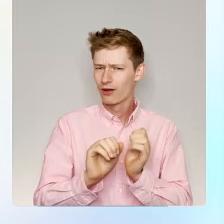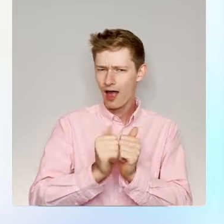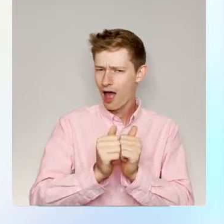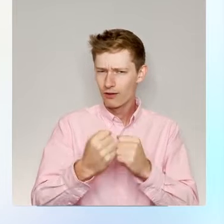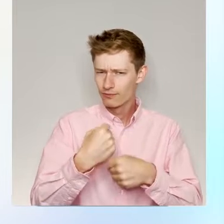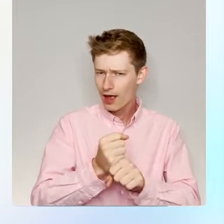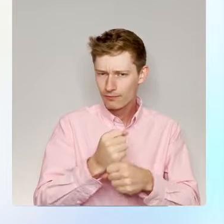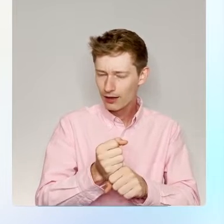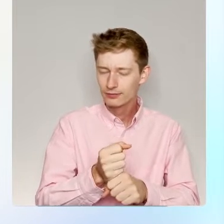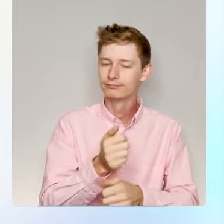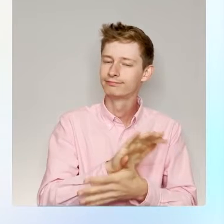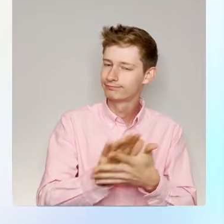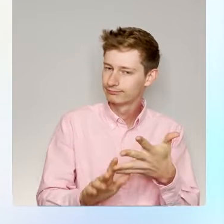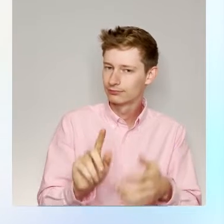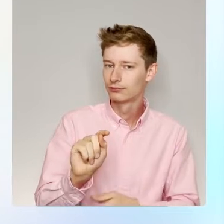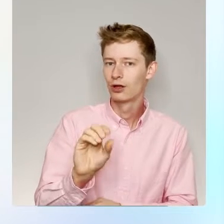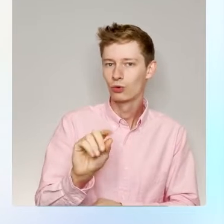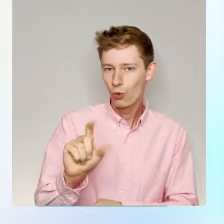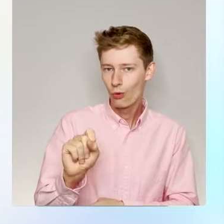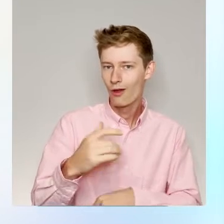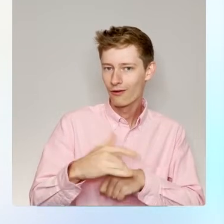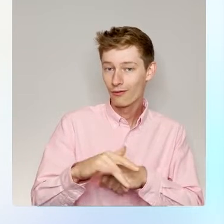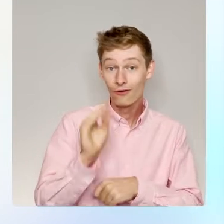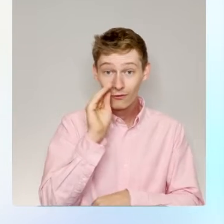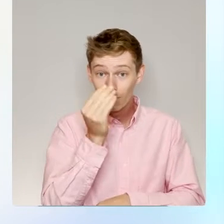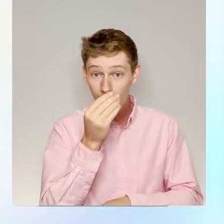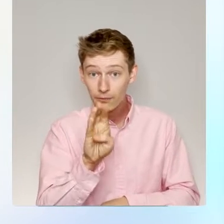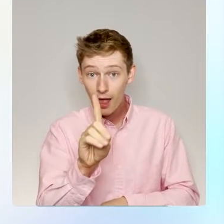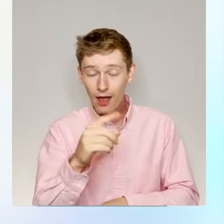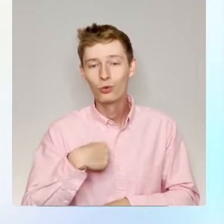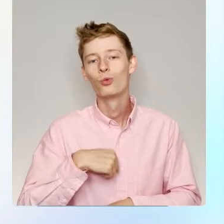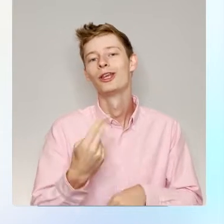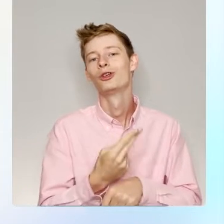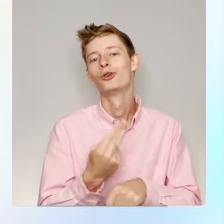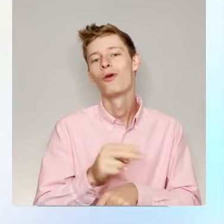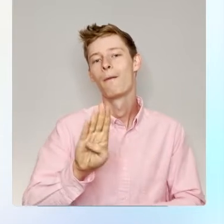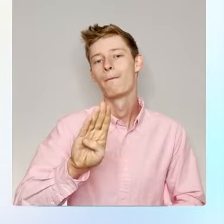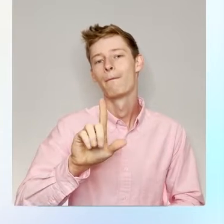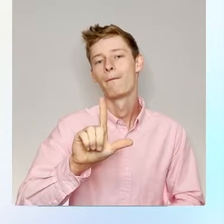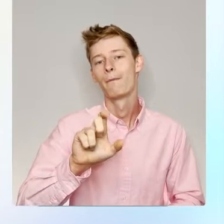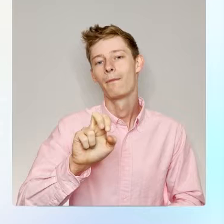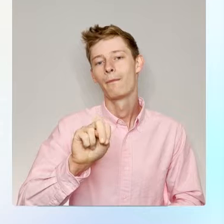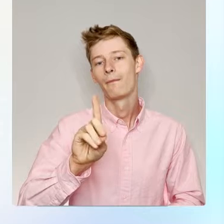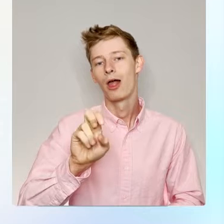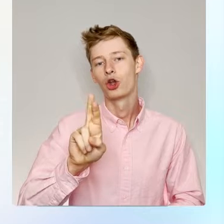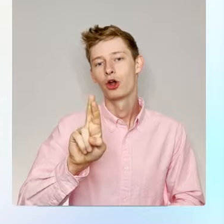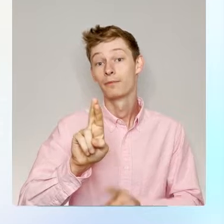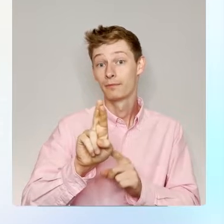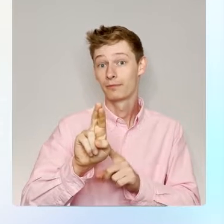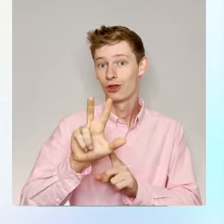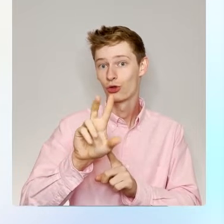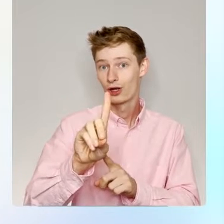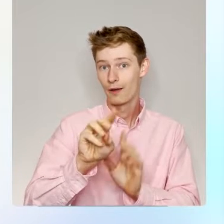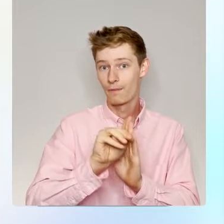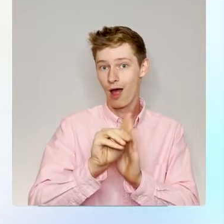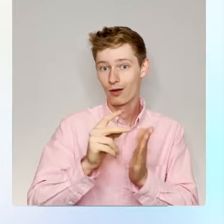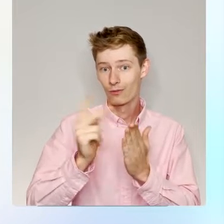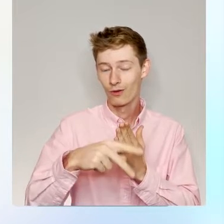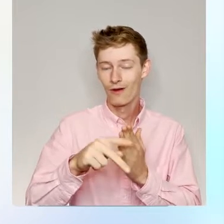We used it for everything, from authoring individual objects to creating the entire environment for Project Flowerbed. Blender is very flexible and allows you